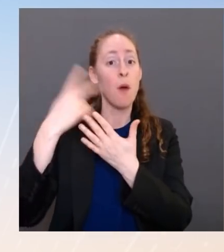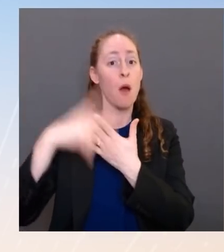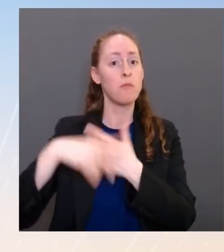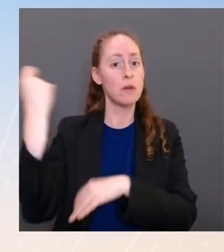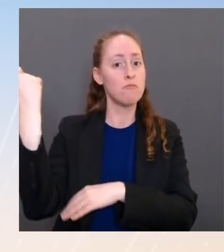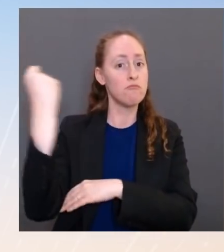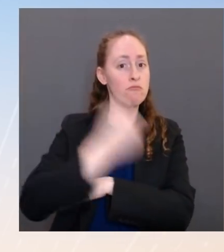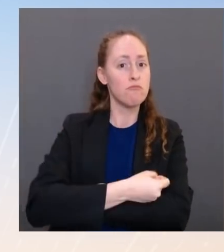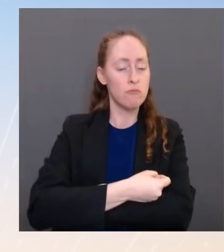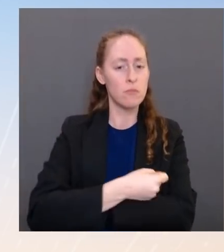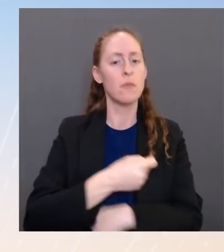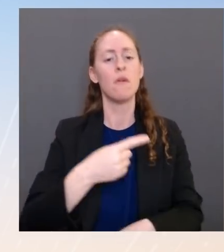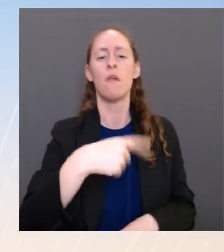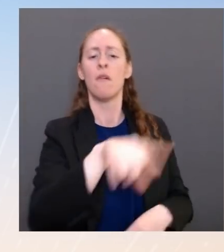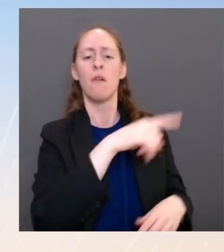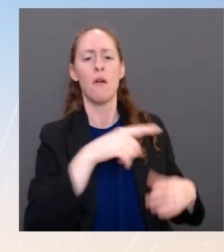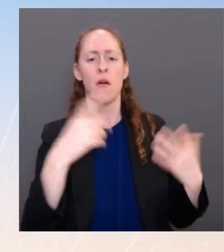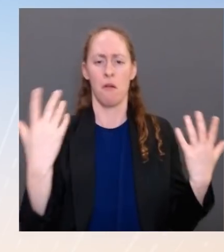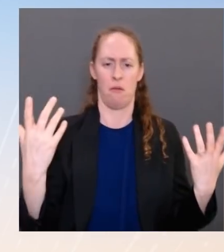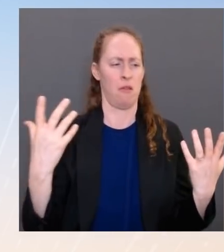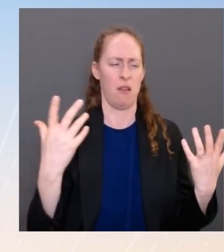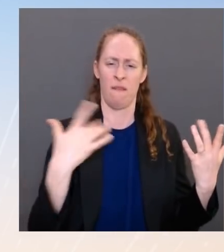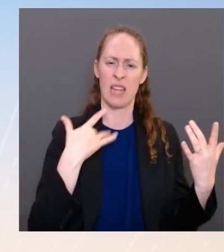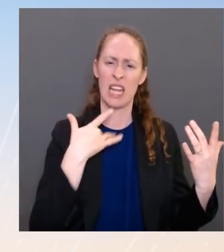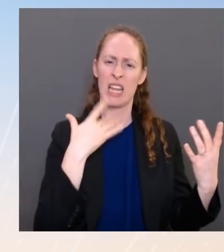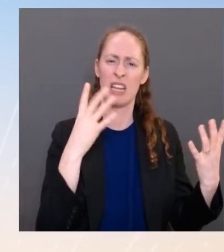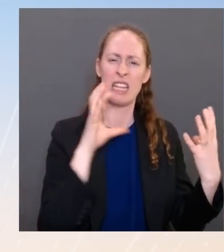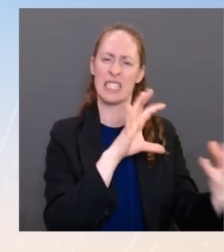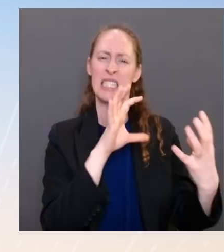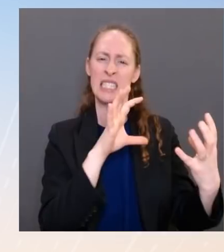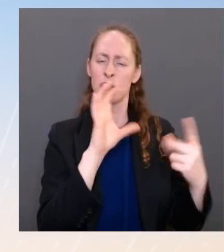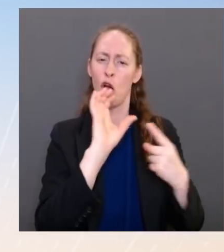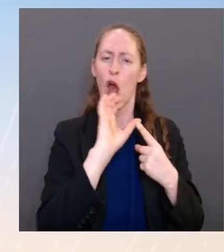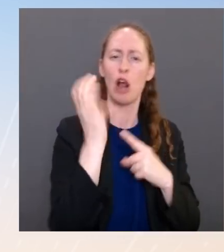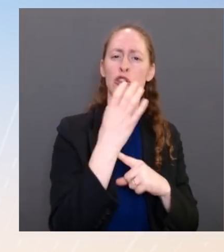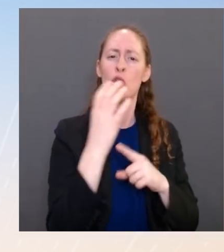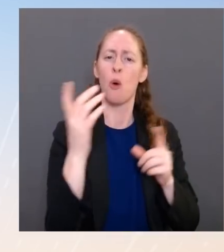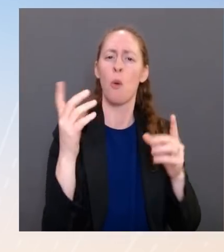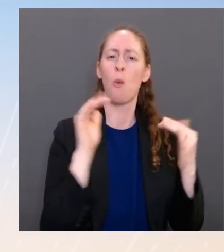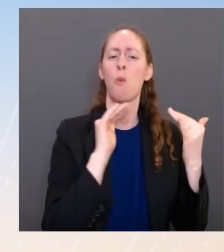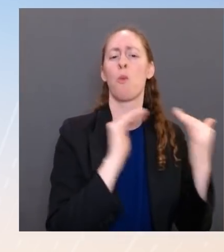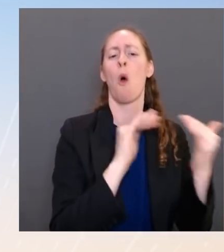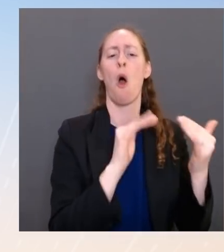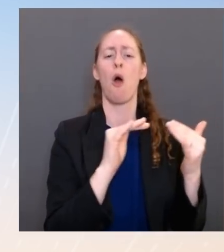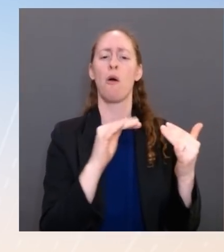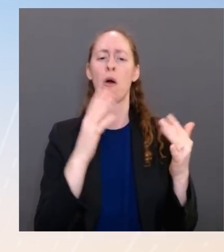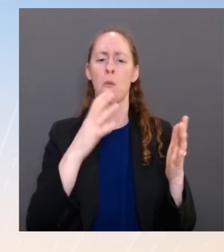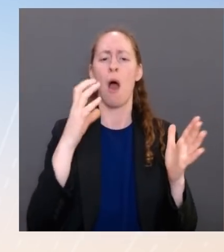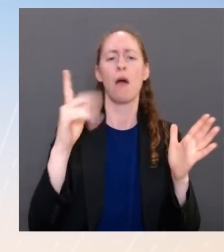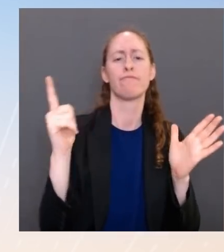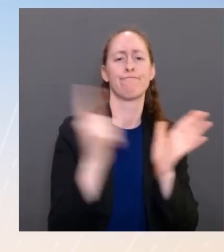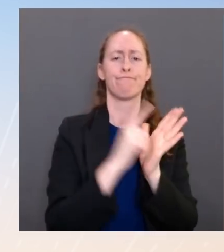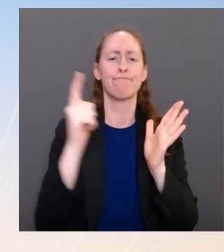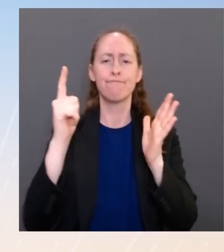That is not what the American people care about or what they want. And so, to him, adding a little "ultra" to it, give it a little extra pop. Go ahead.